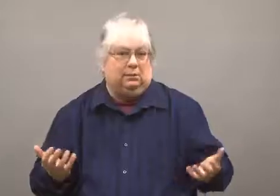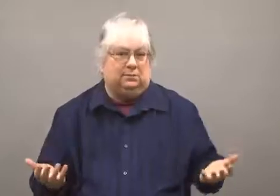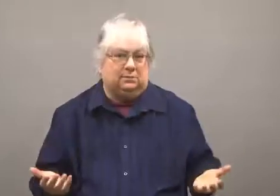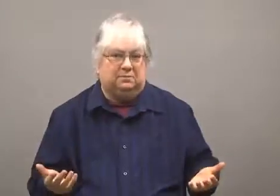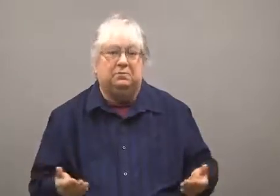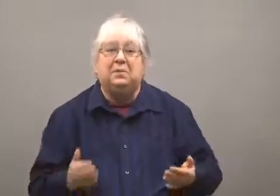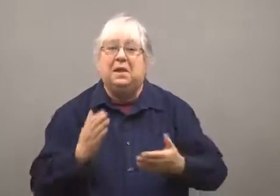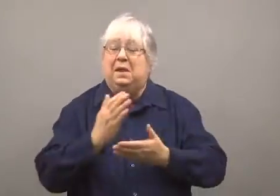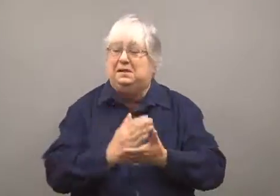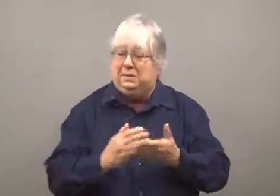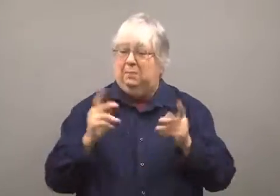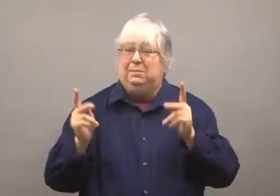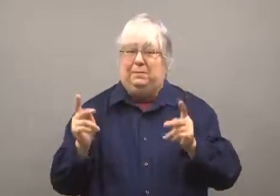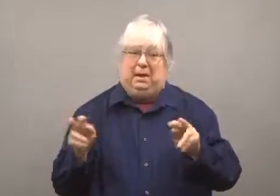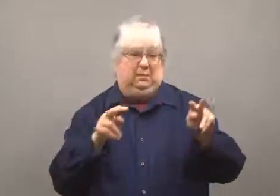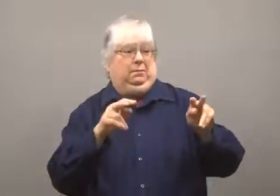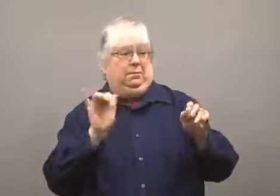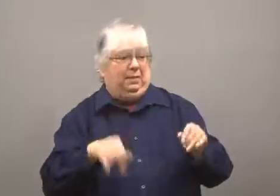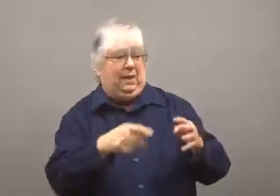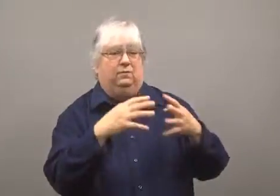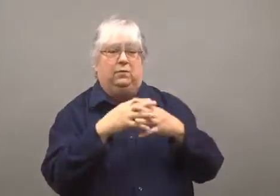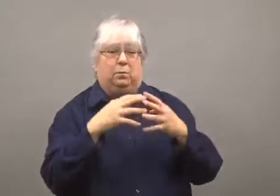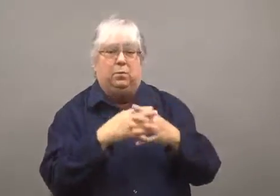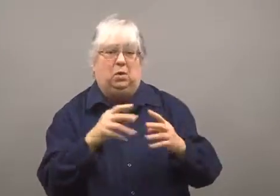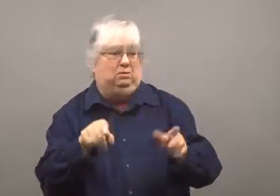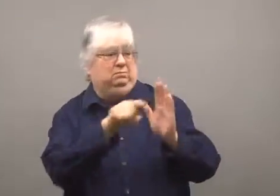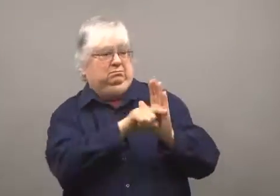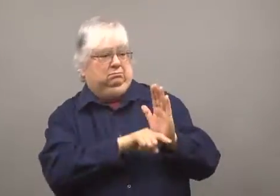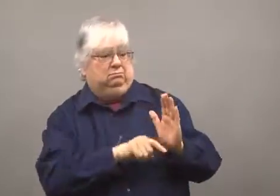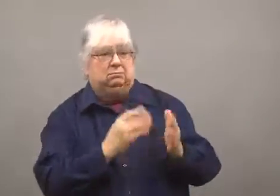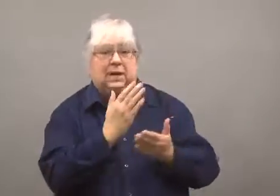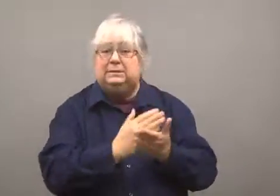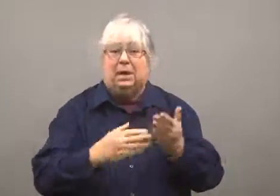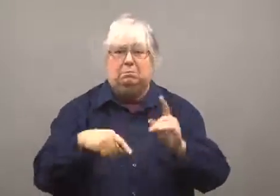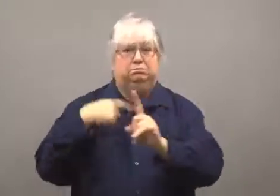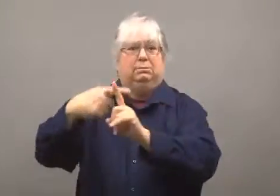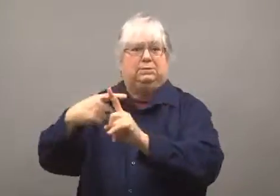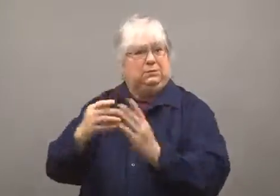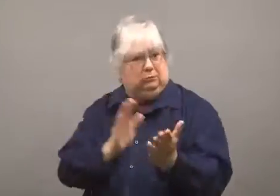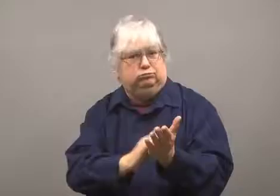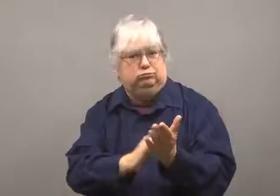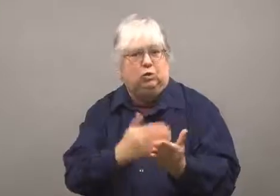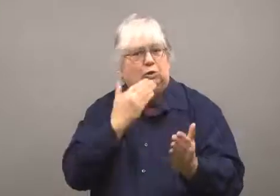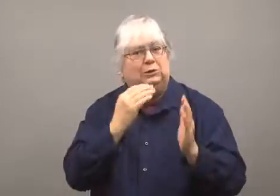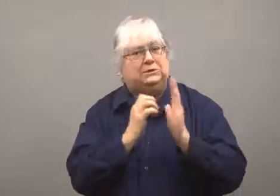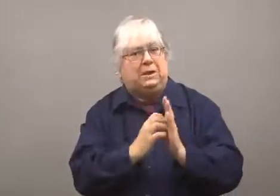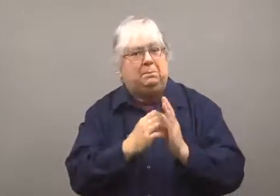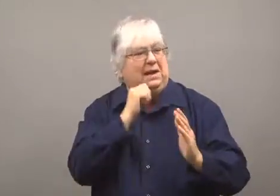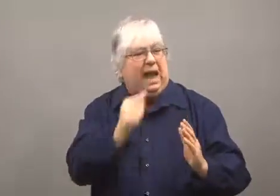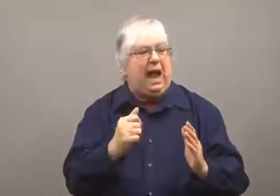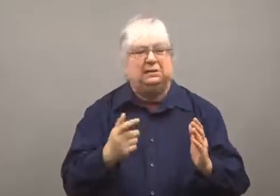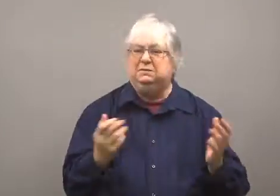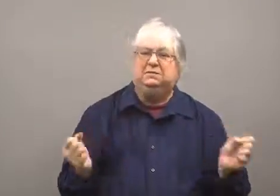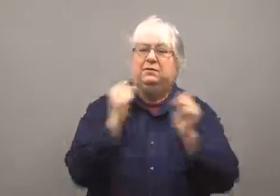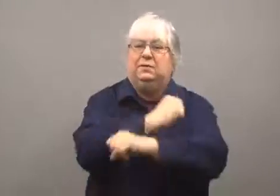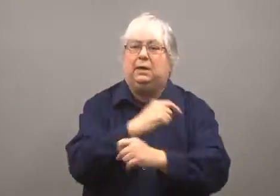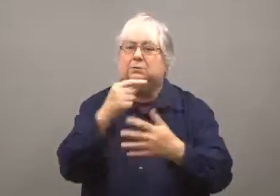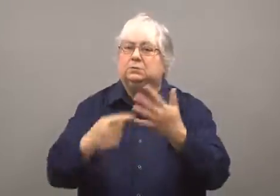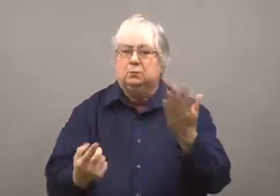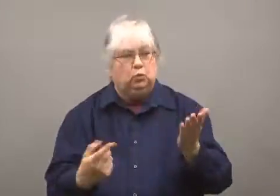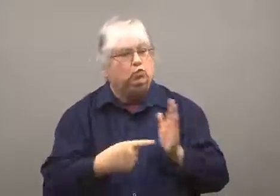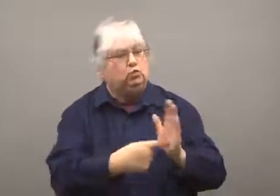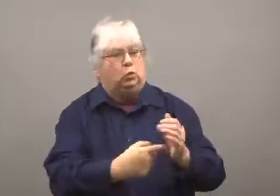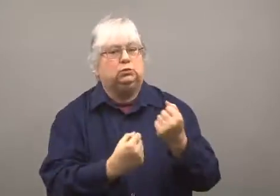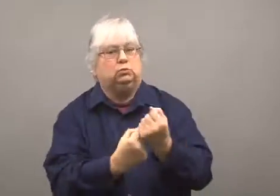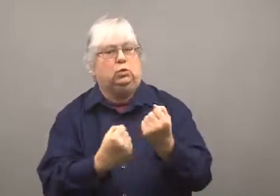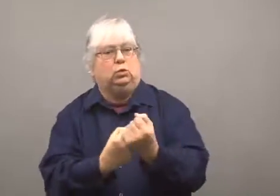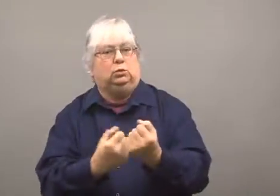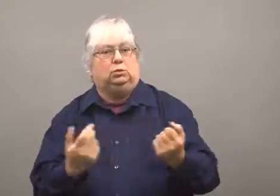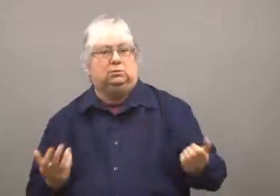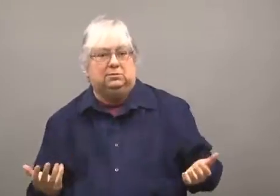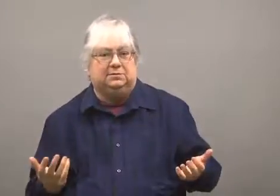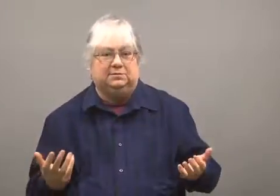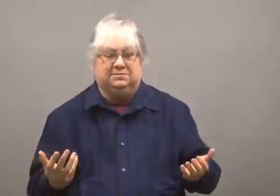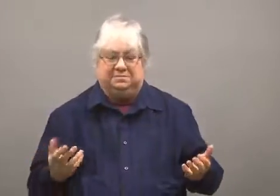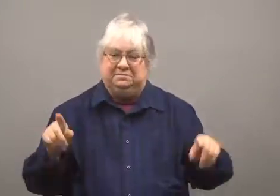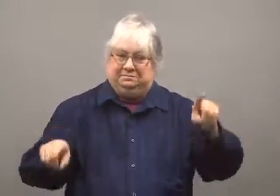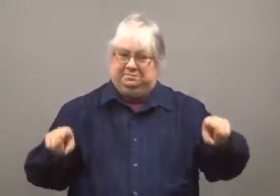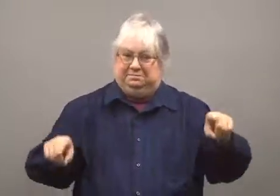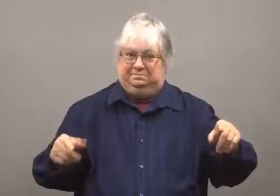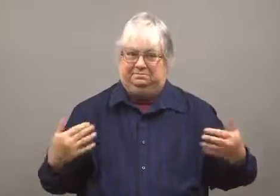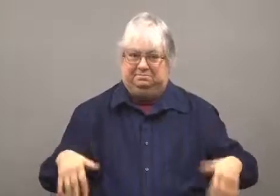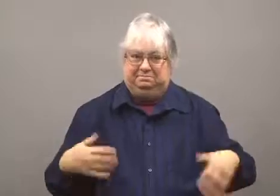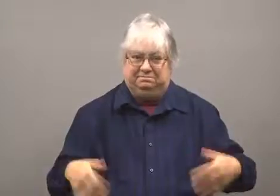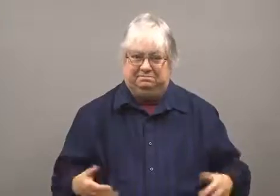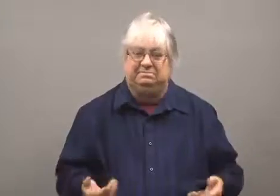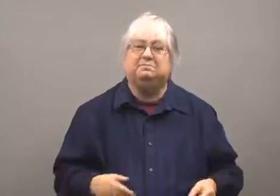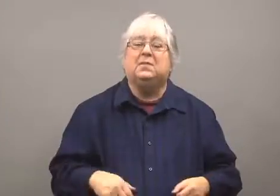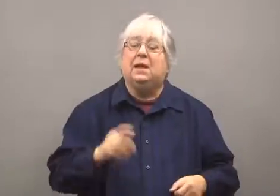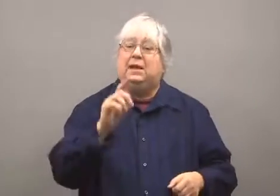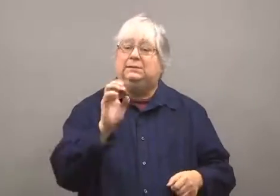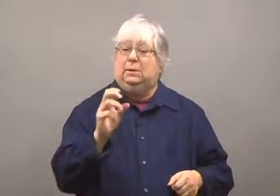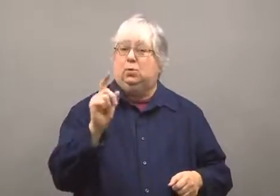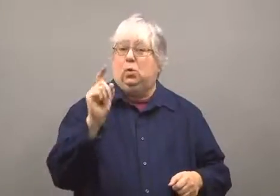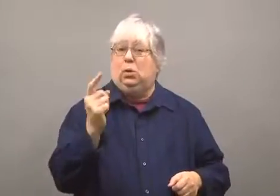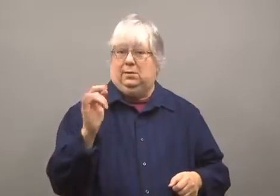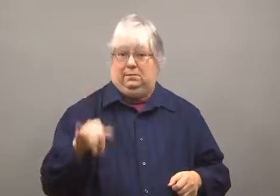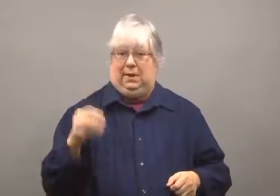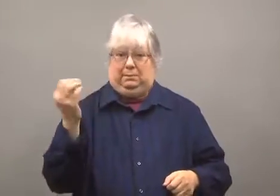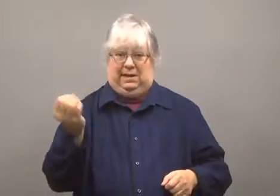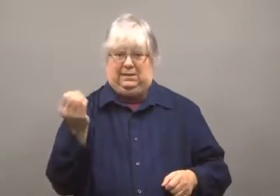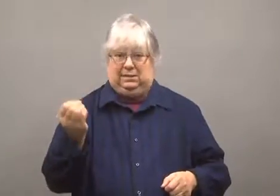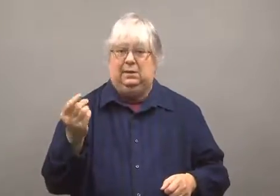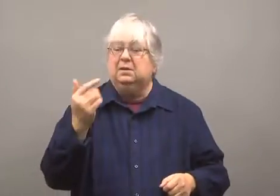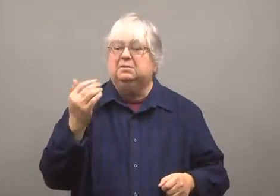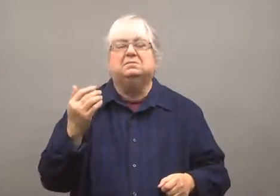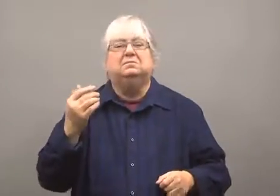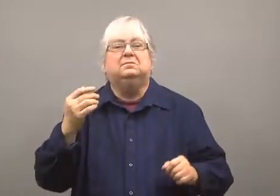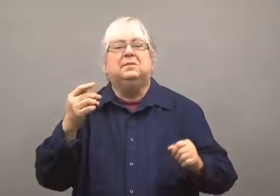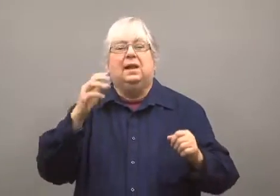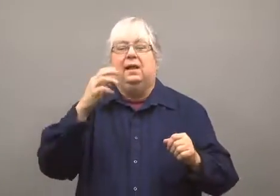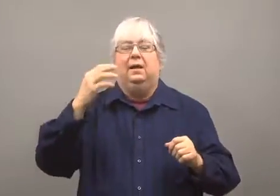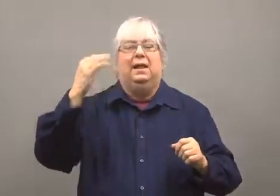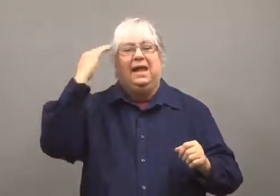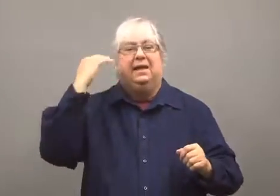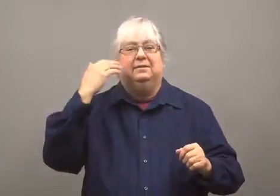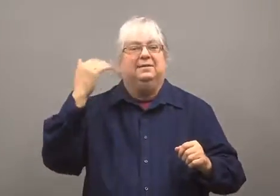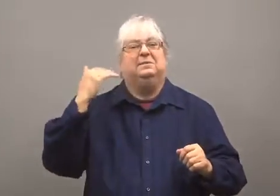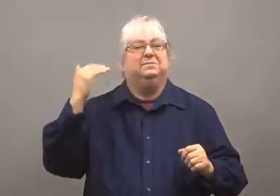Some saw the gesture in a negative way, others praised it as a non violent expression.